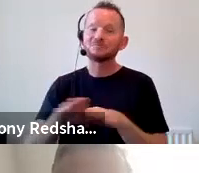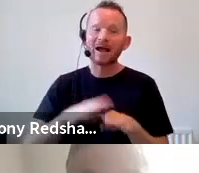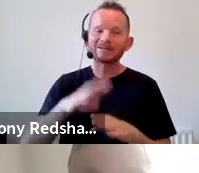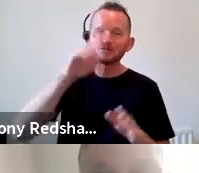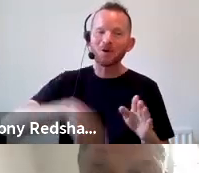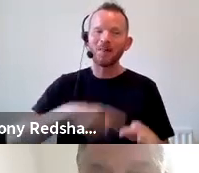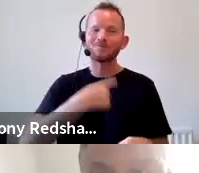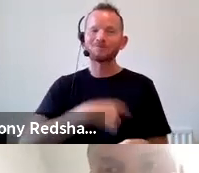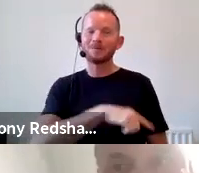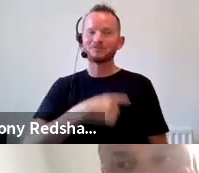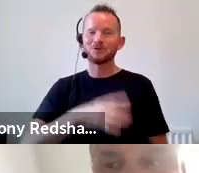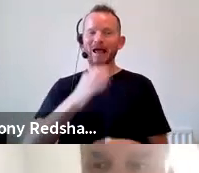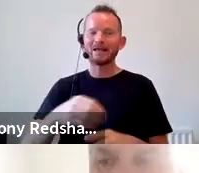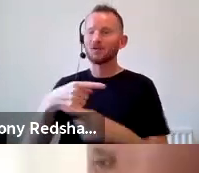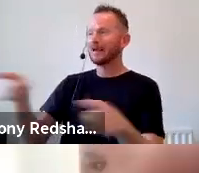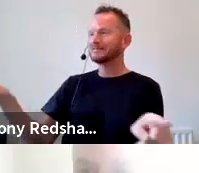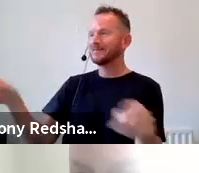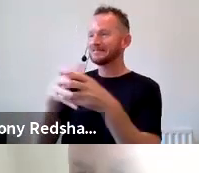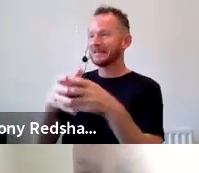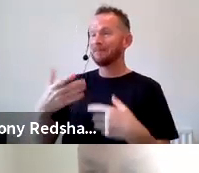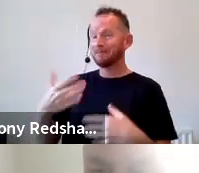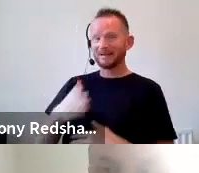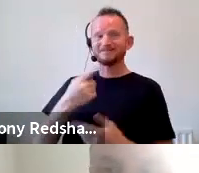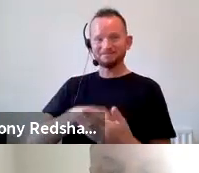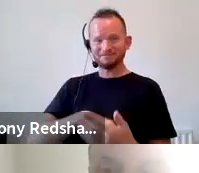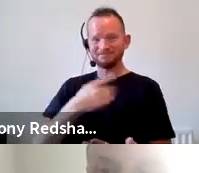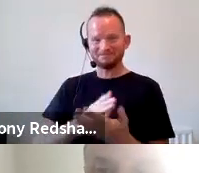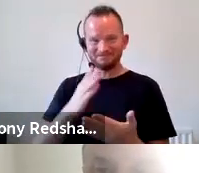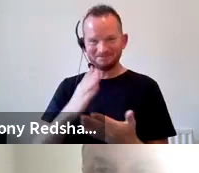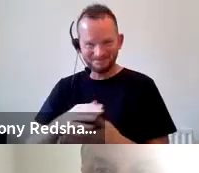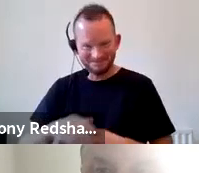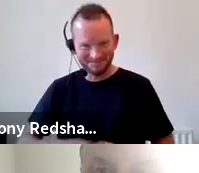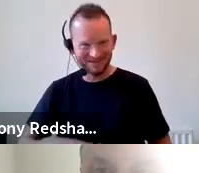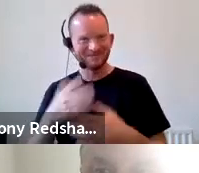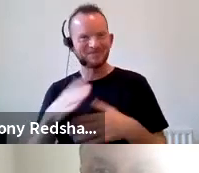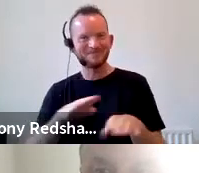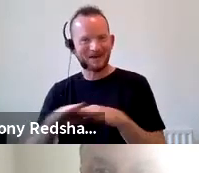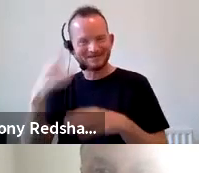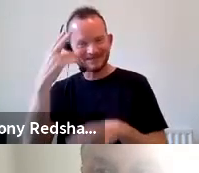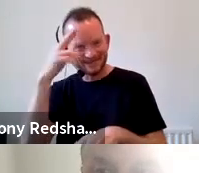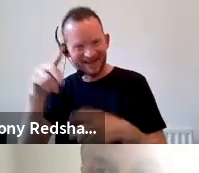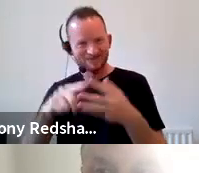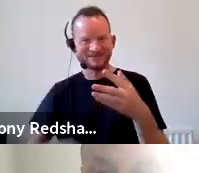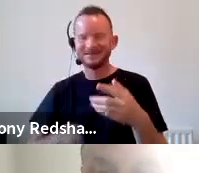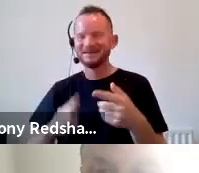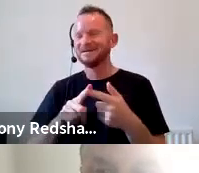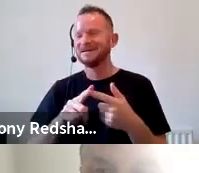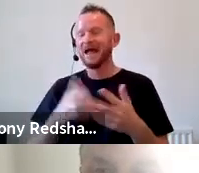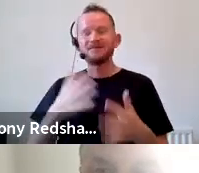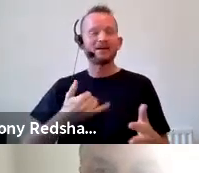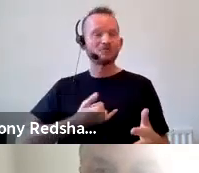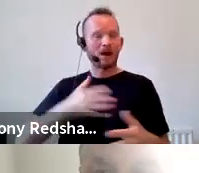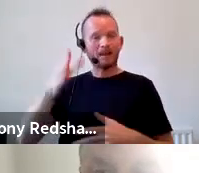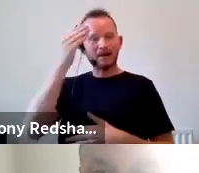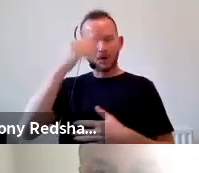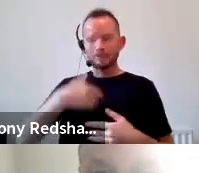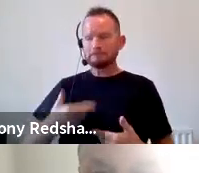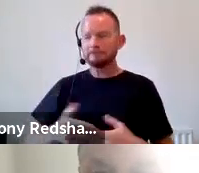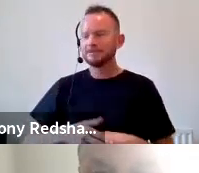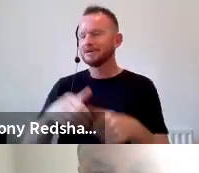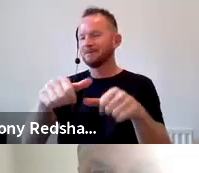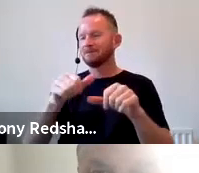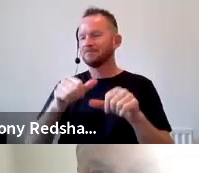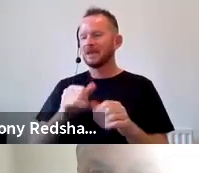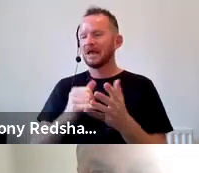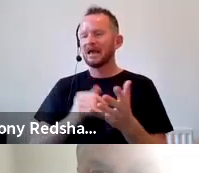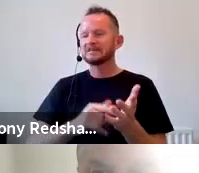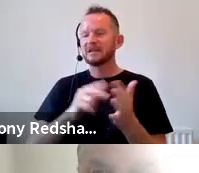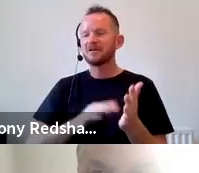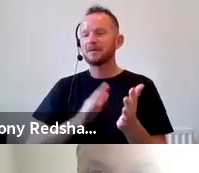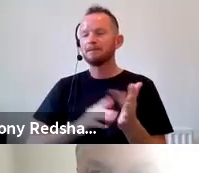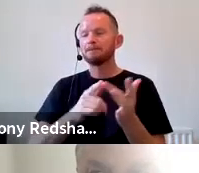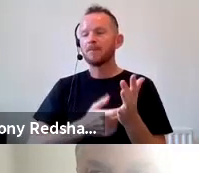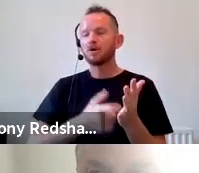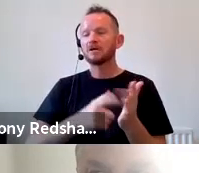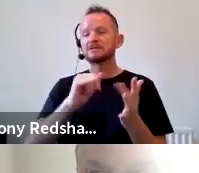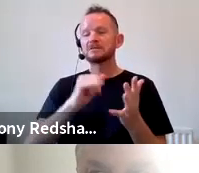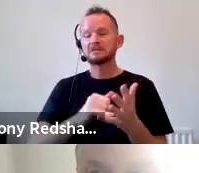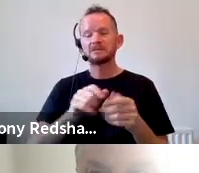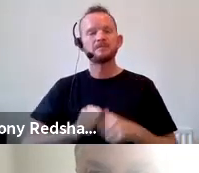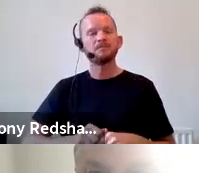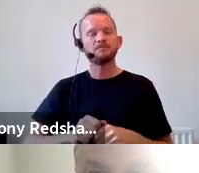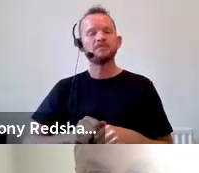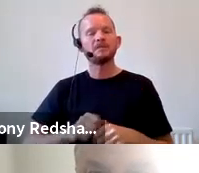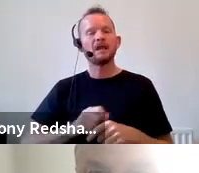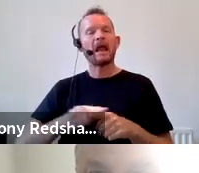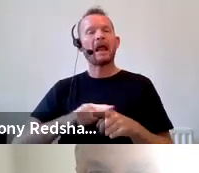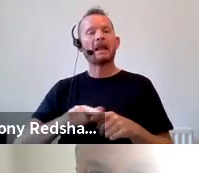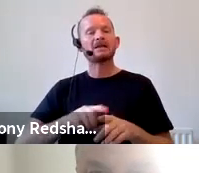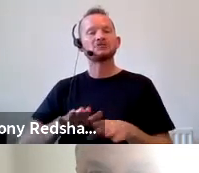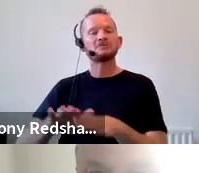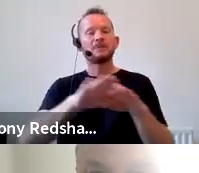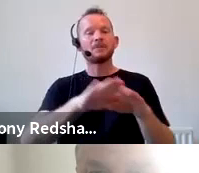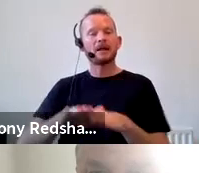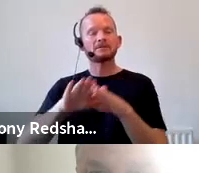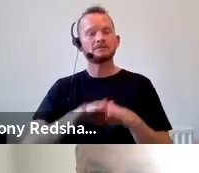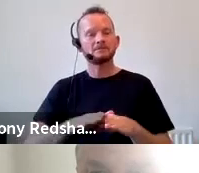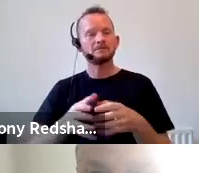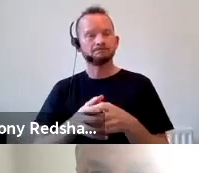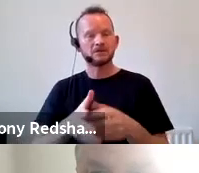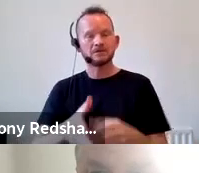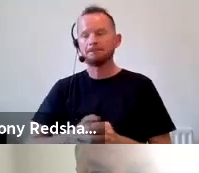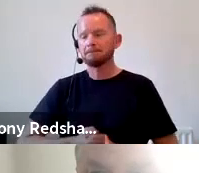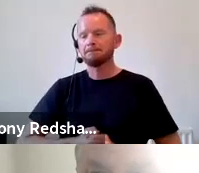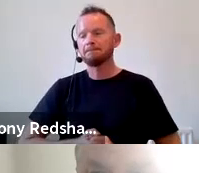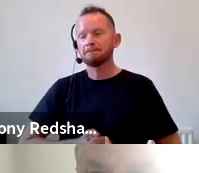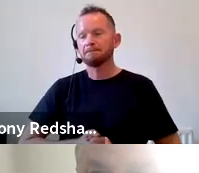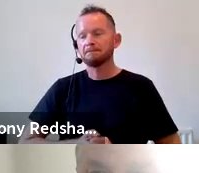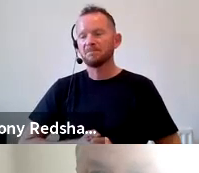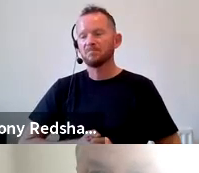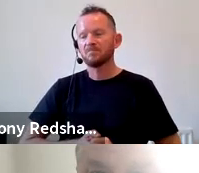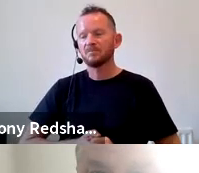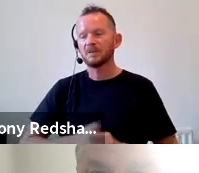I did practice all of these I promise you can ask the rest of the team. I did along the way and I've been practicing names and things so if I get it wrong, let me know and Stephen Morris, from the English Democrats.